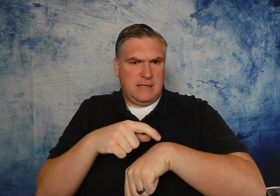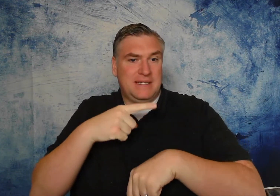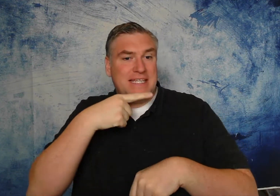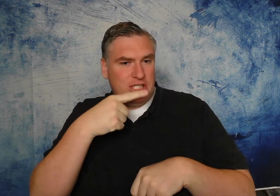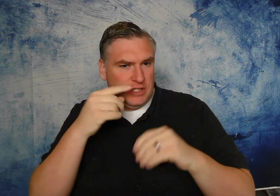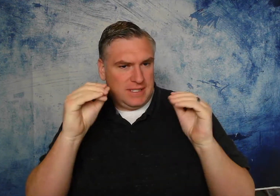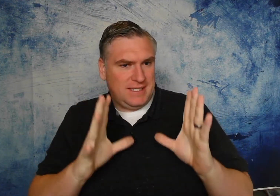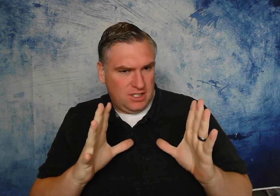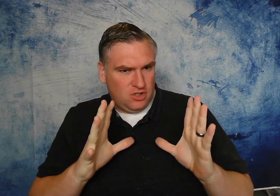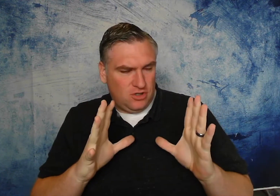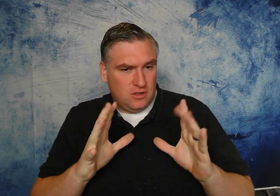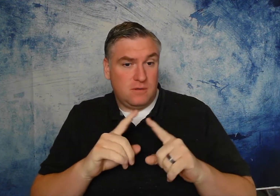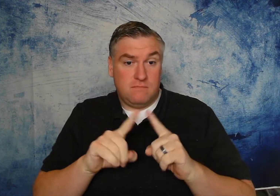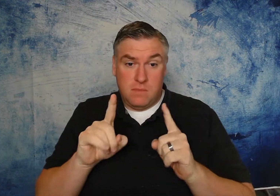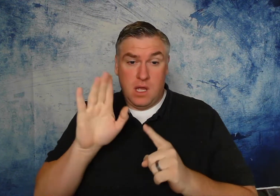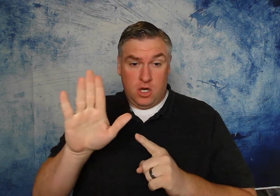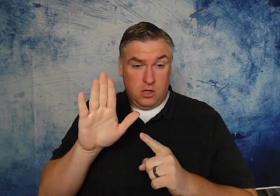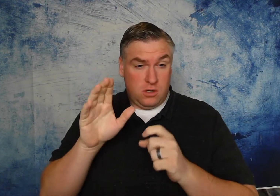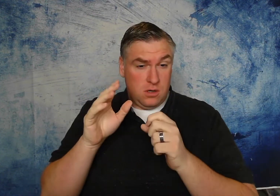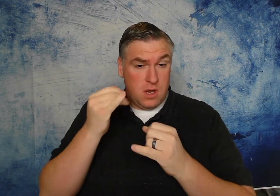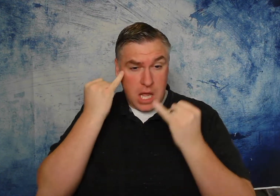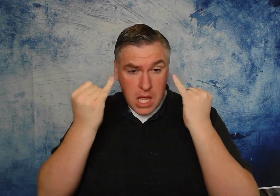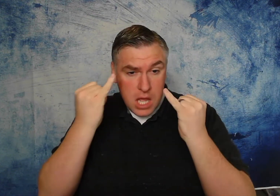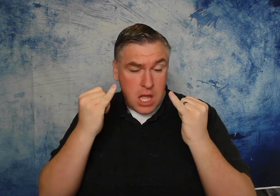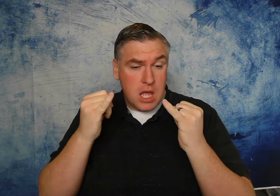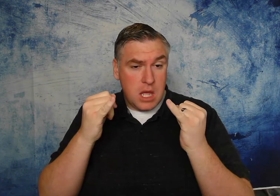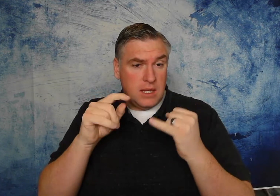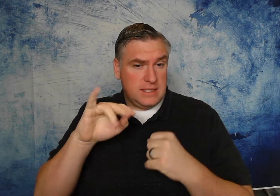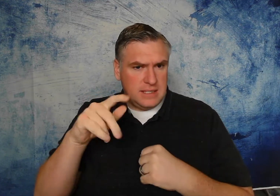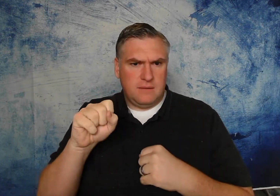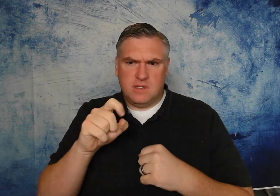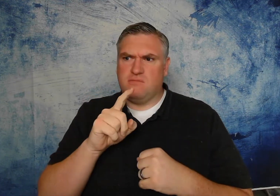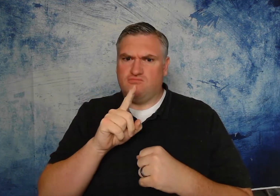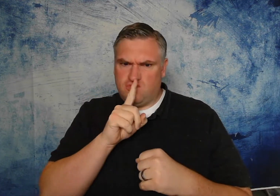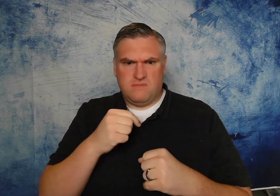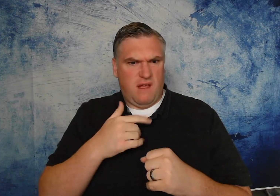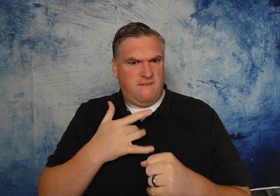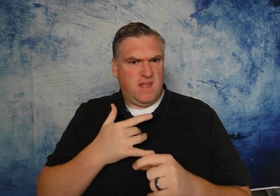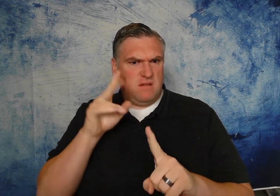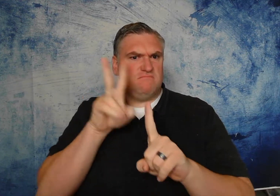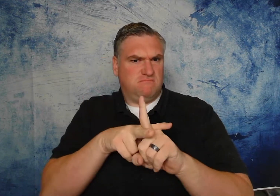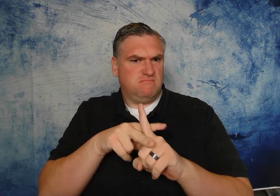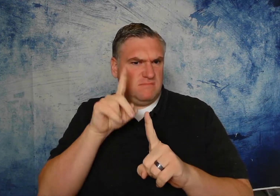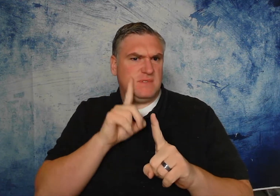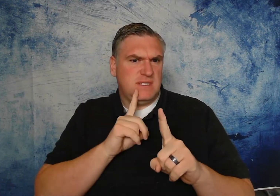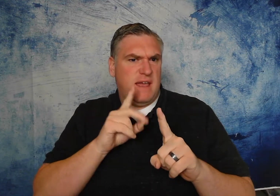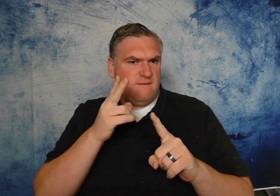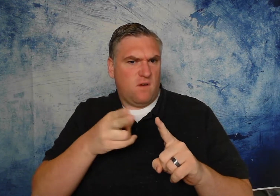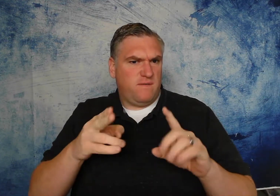long-time hearing teacher/researcher, but her ideas and tips really I feel apply to